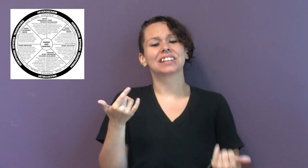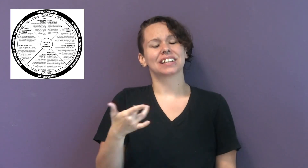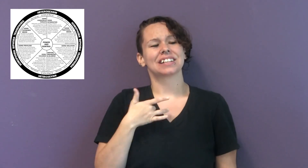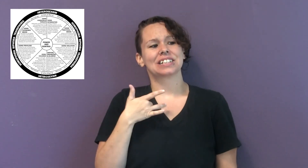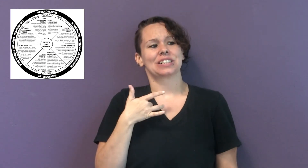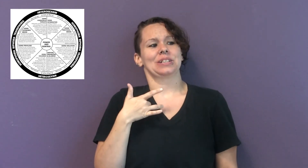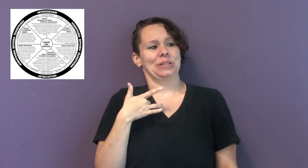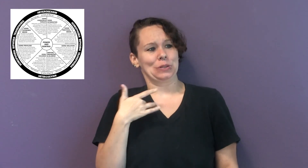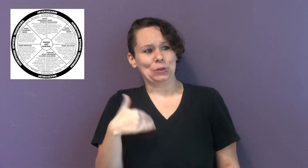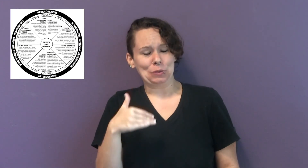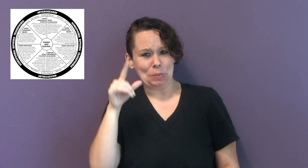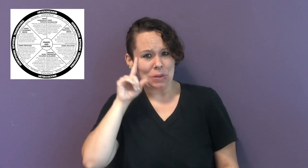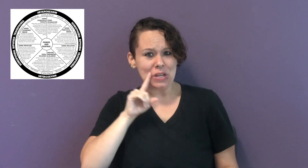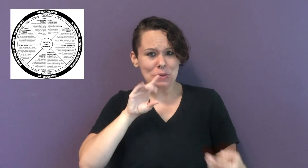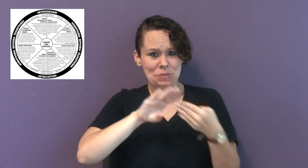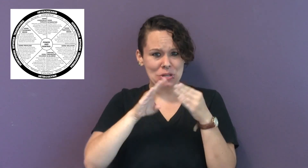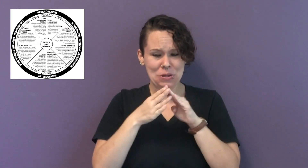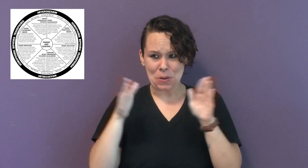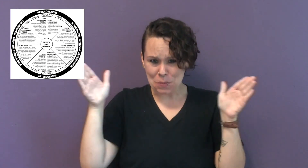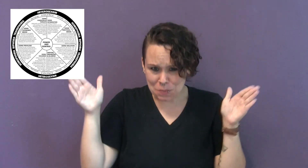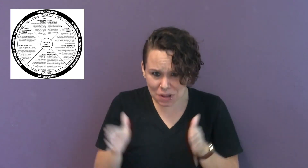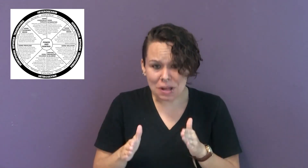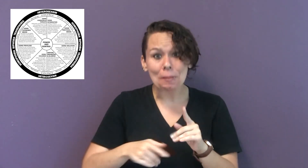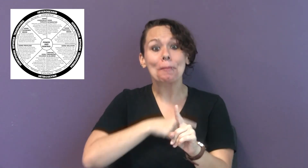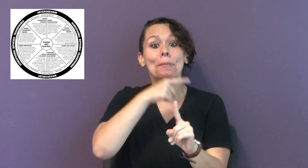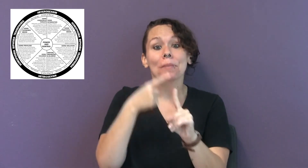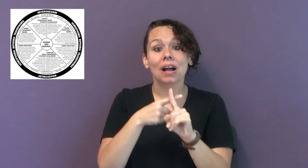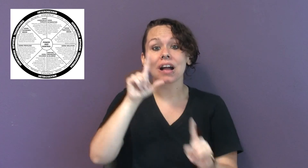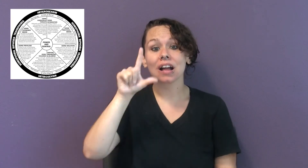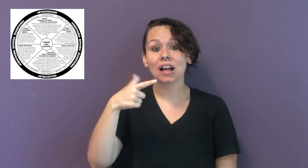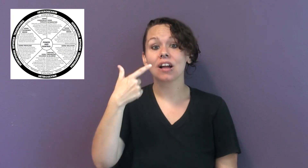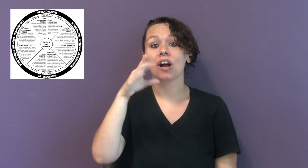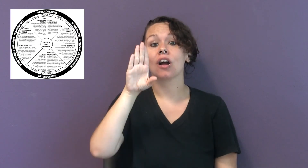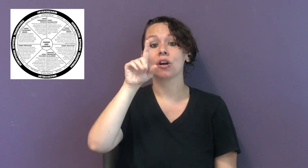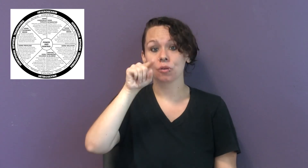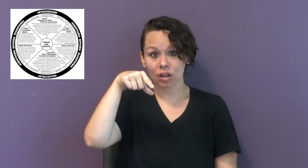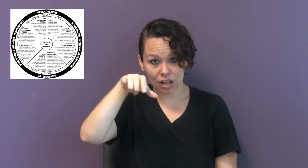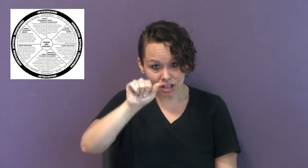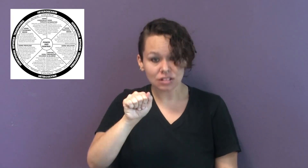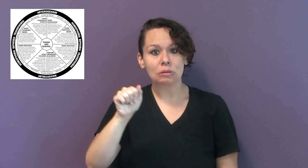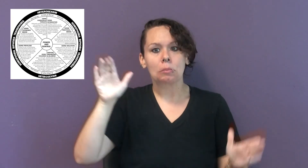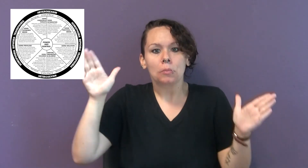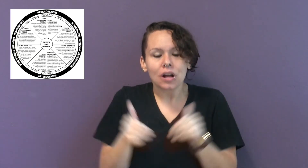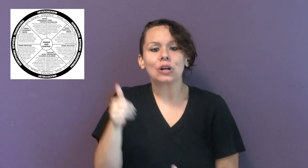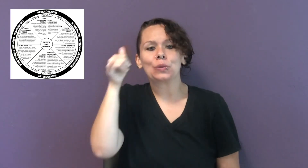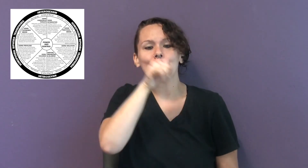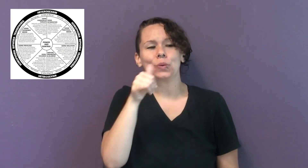The Deaf community is small and the Deaf LGBTQIA community is even smaller.